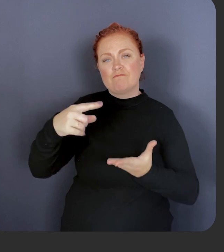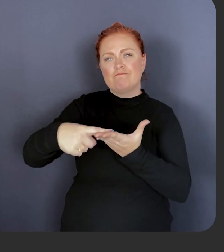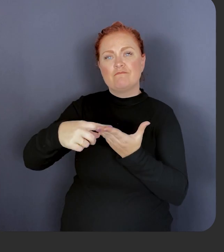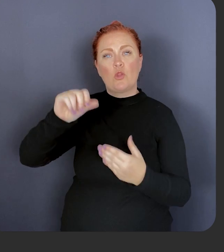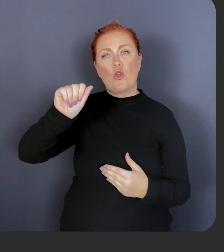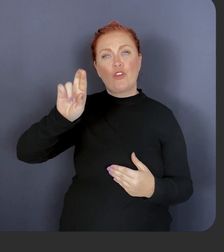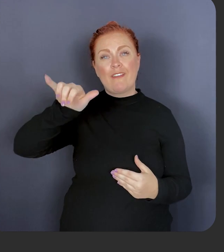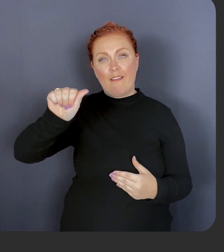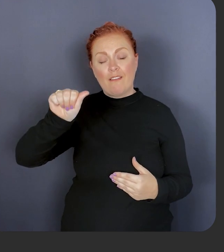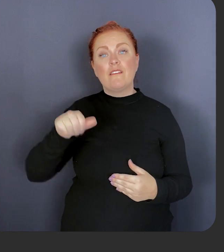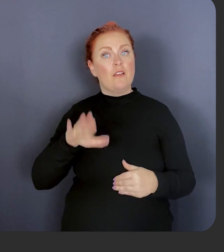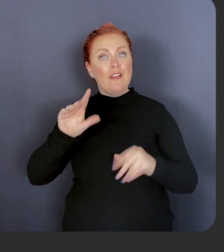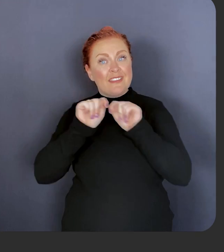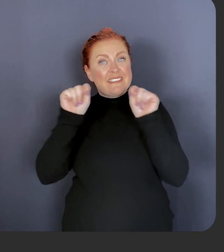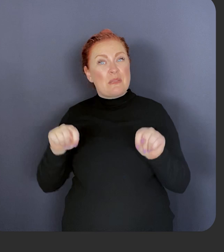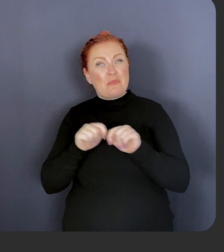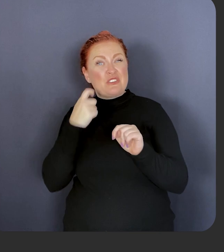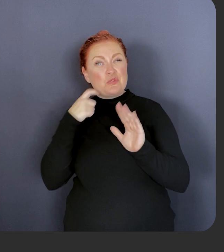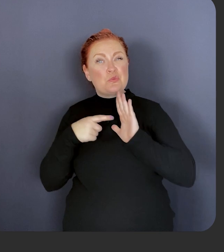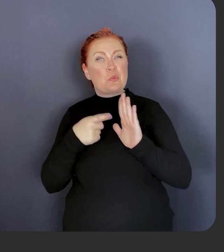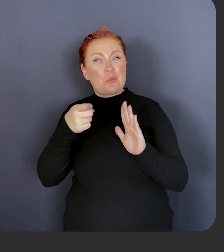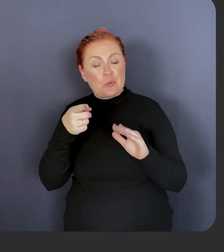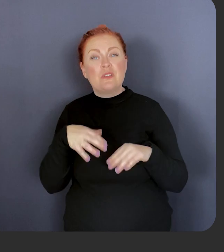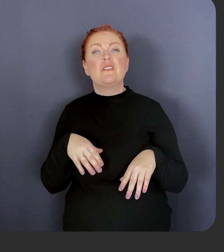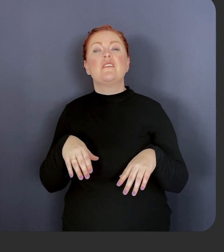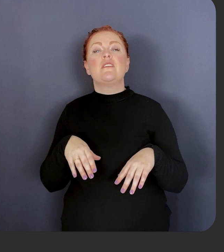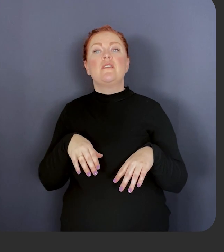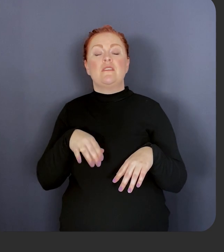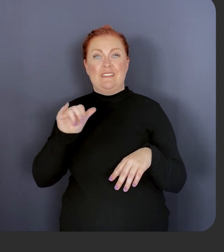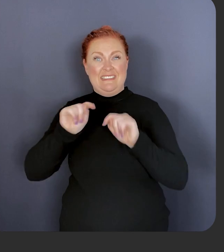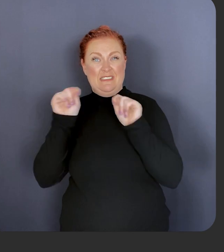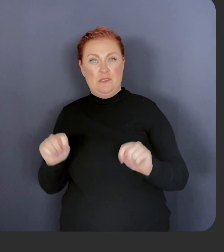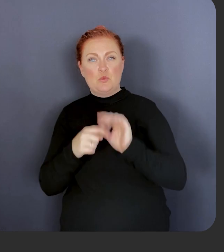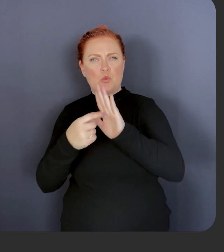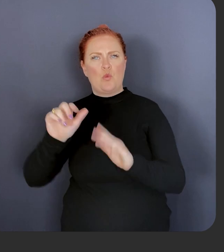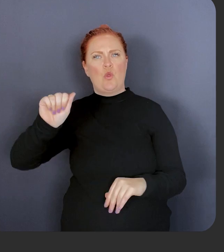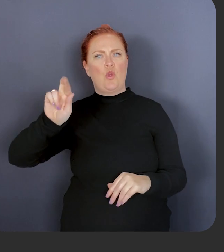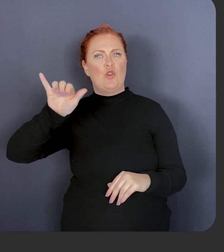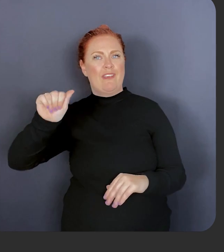In that template that I was just in, I showed that I was using this aria-label.